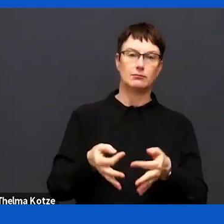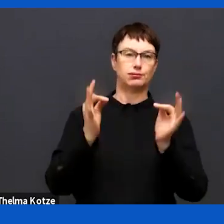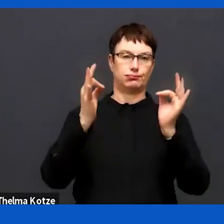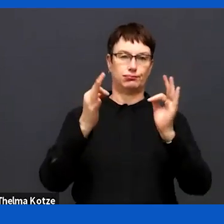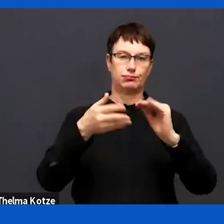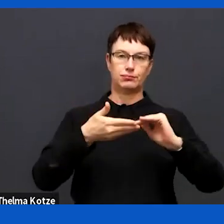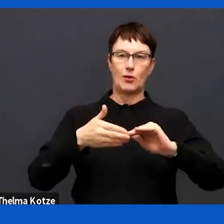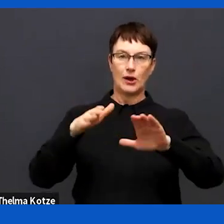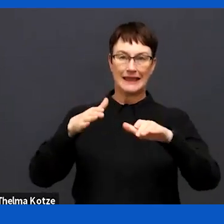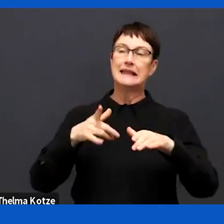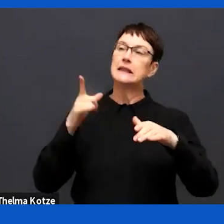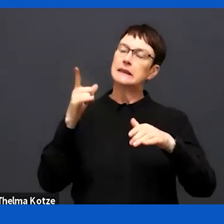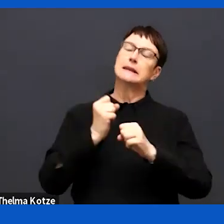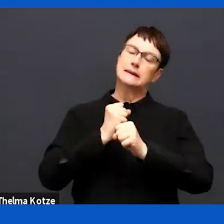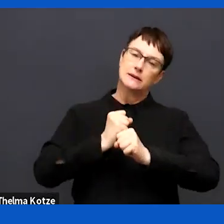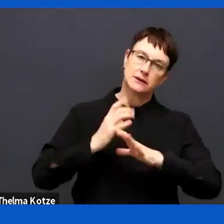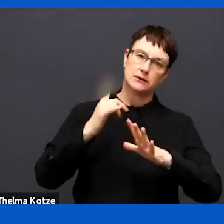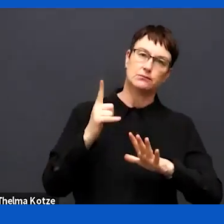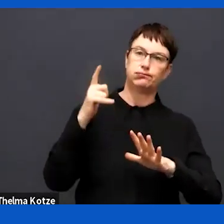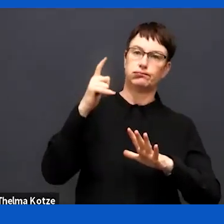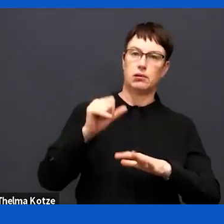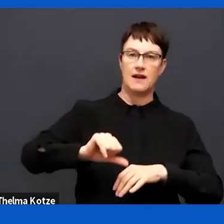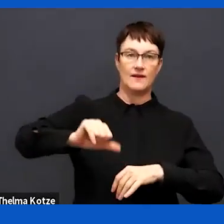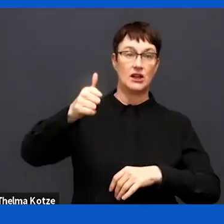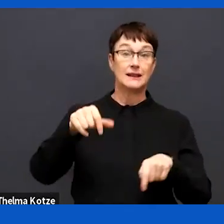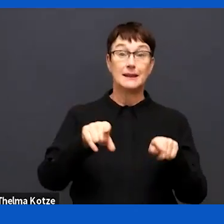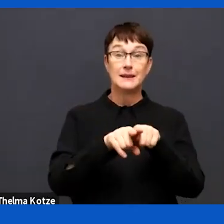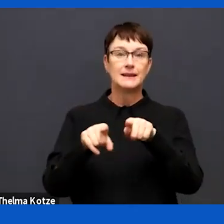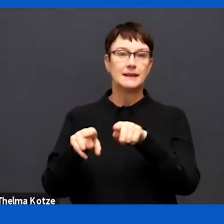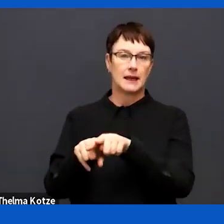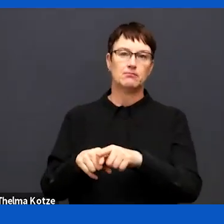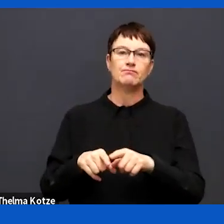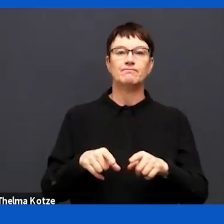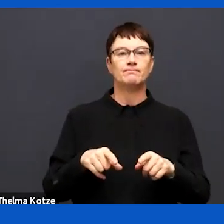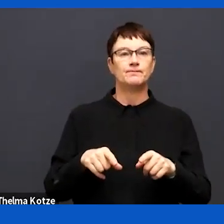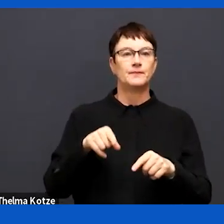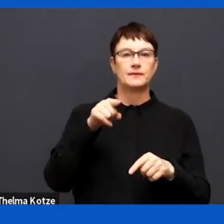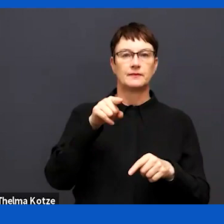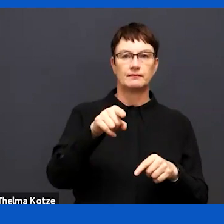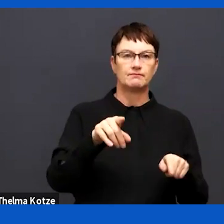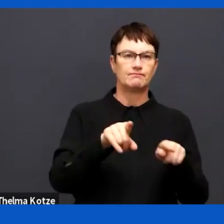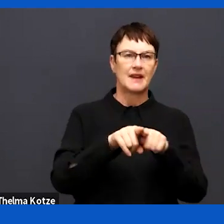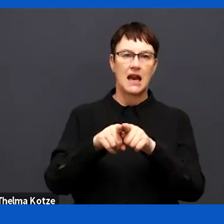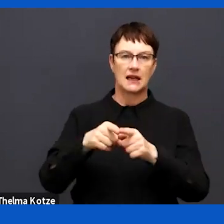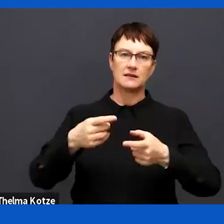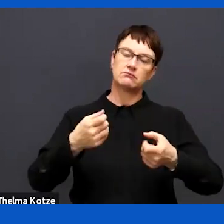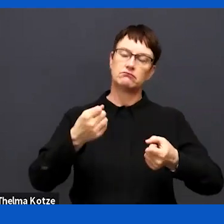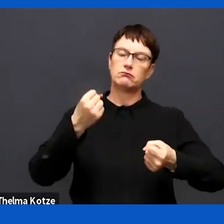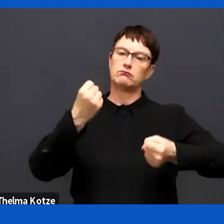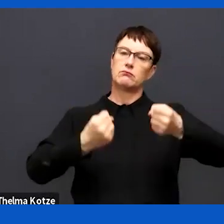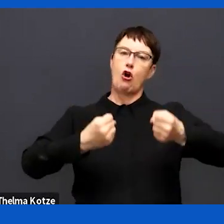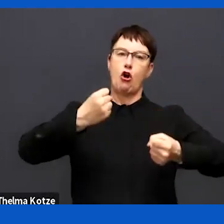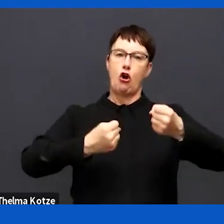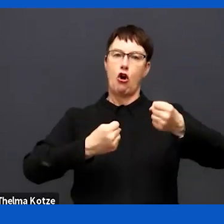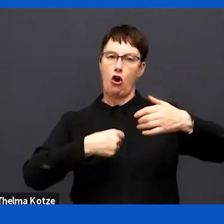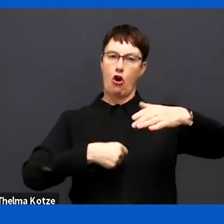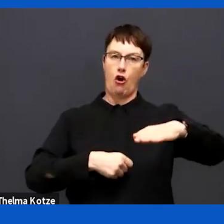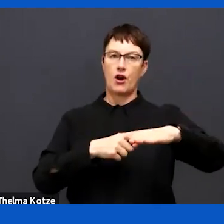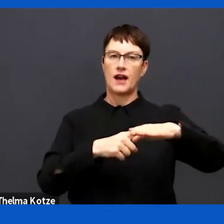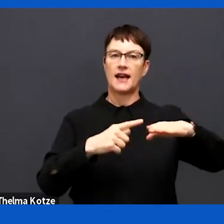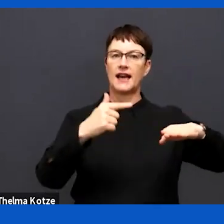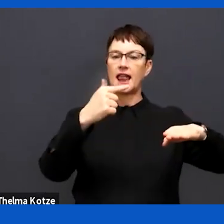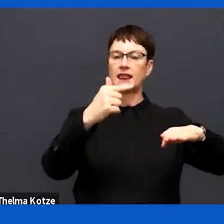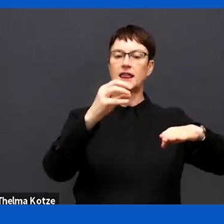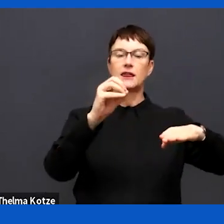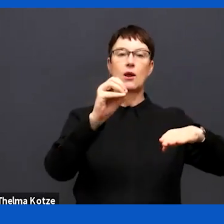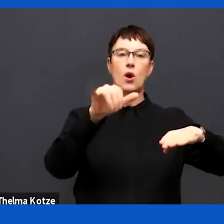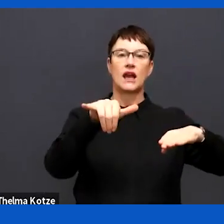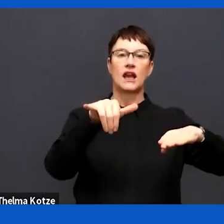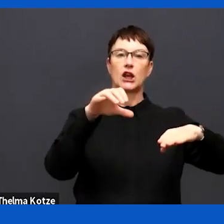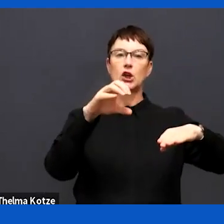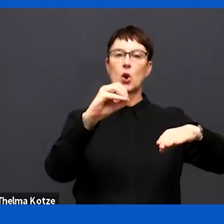the Toyota Way was something that came in, in the '80s. So rather than creating the car and having